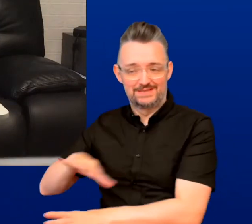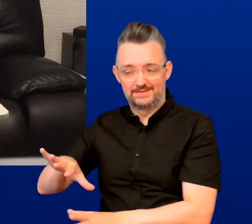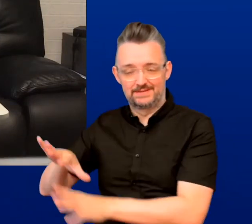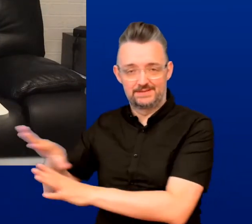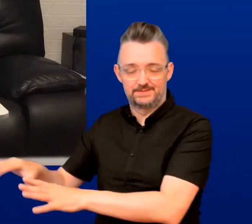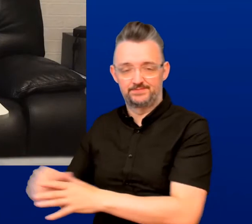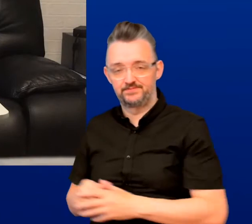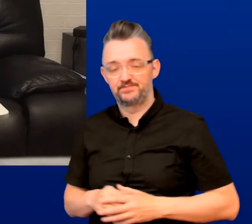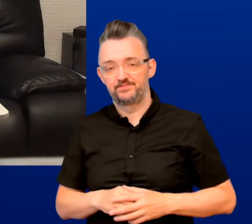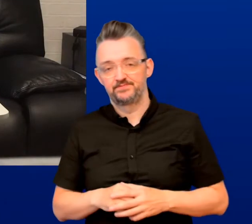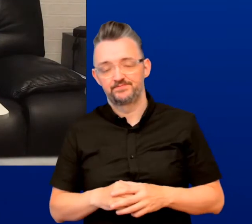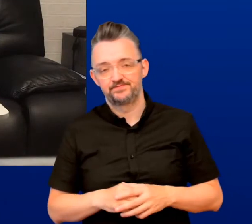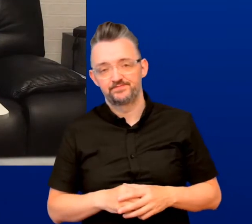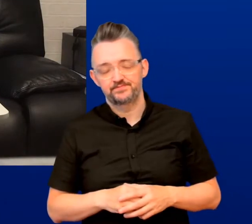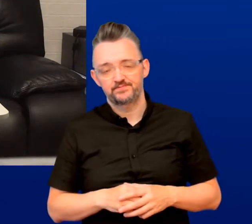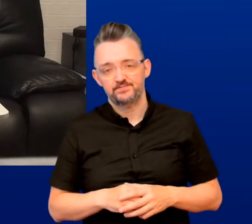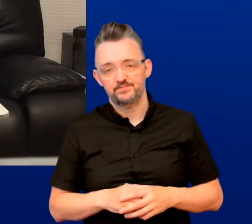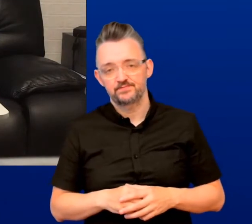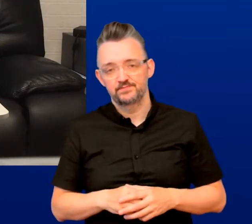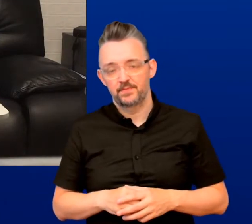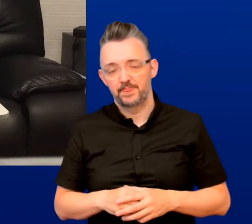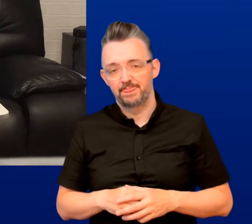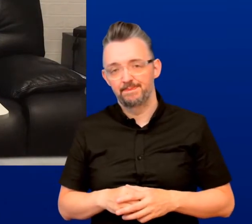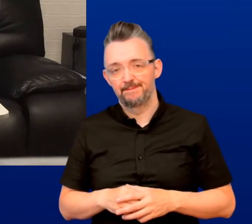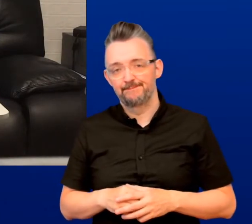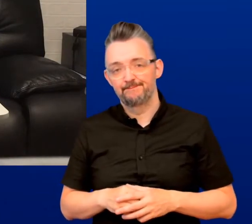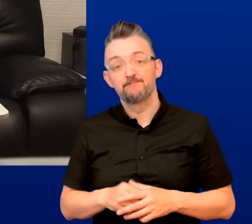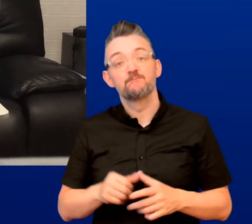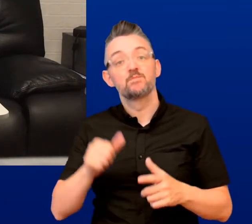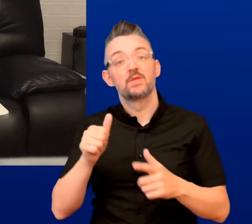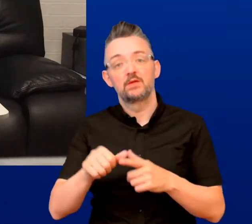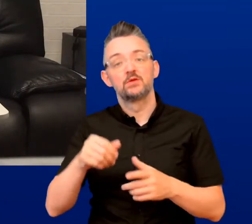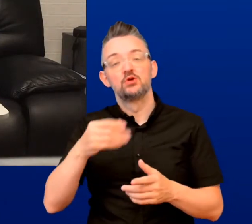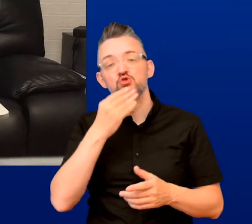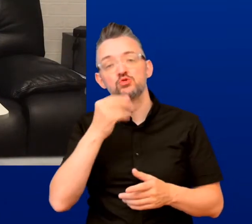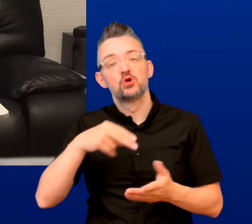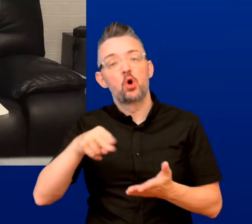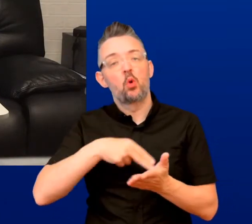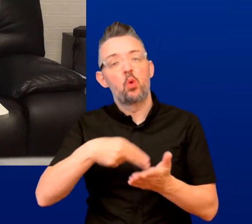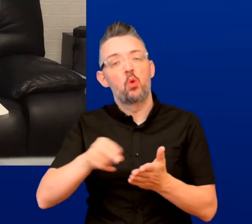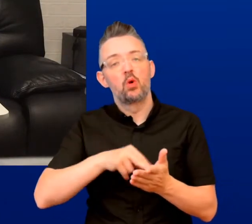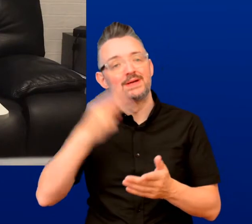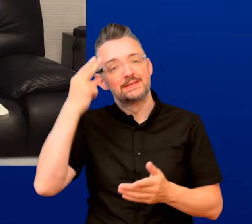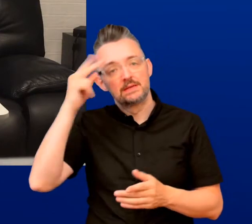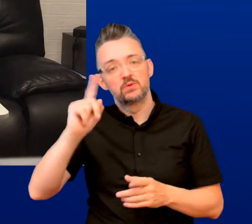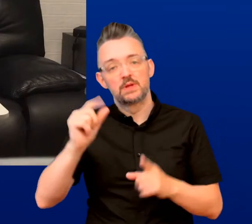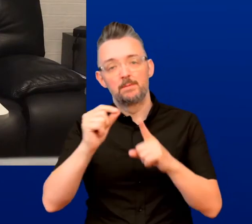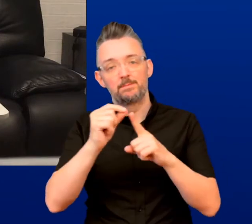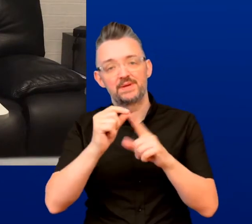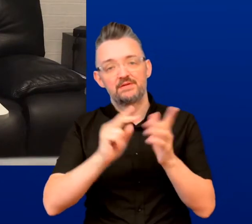Once you've done that, get P.V.A glue. You can get it